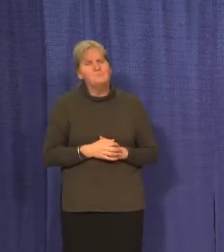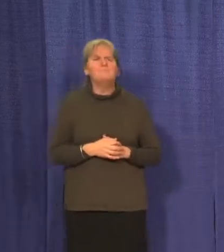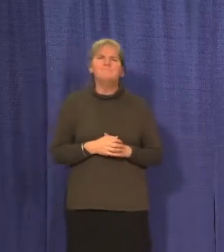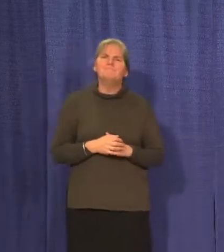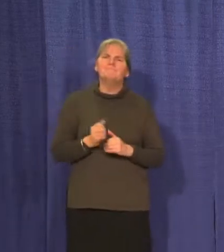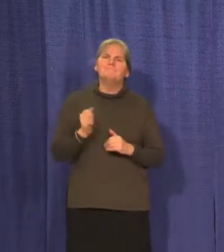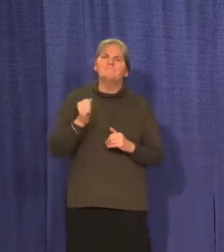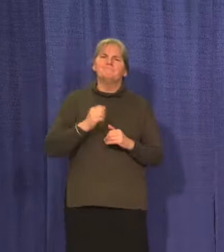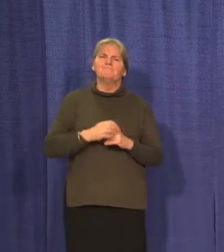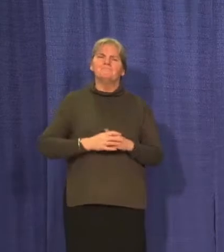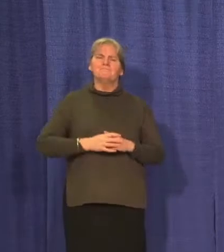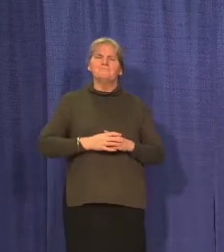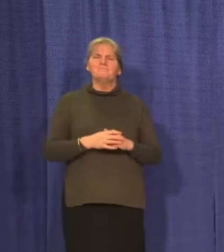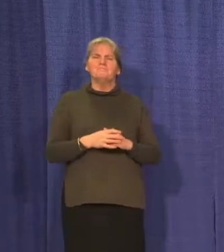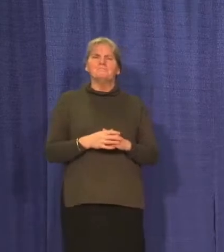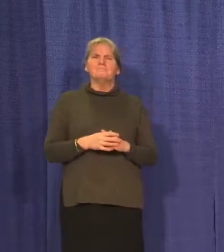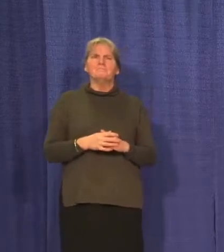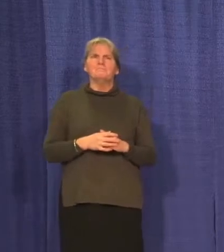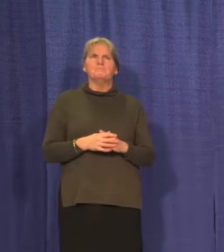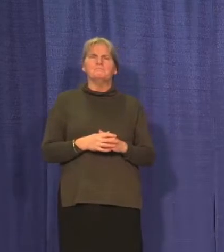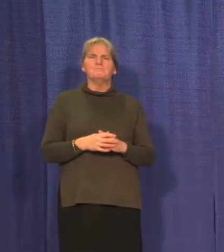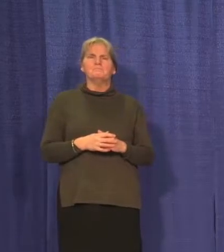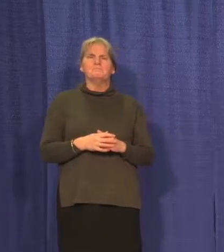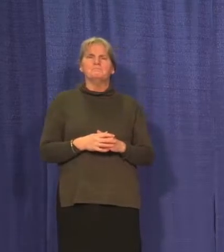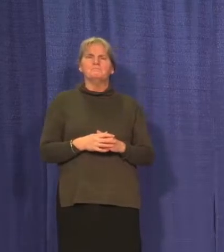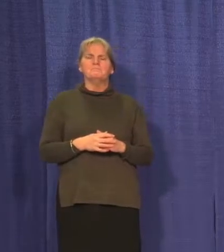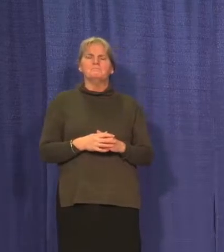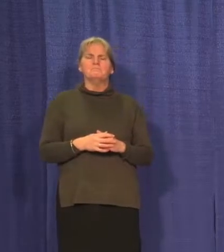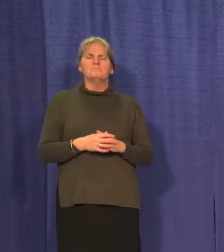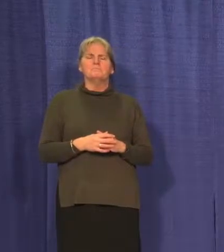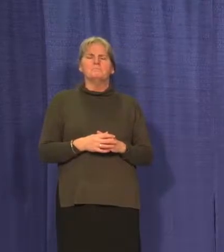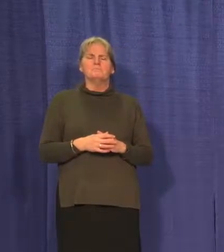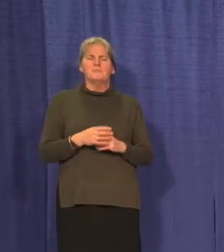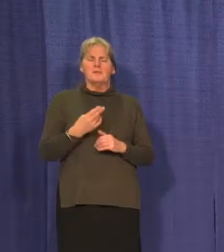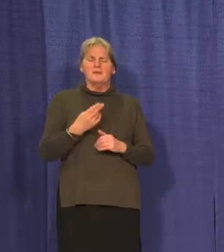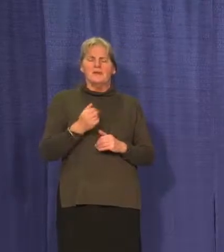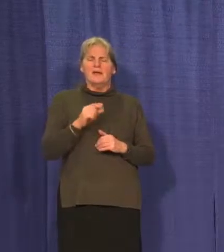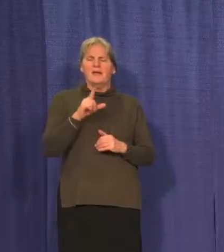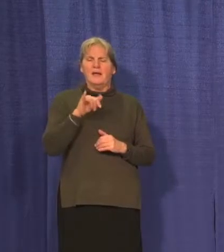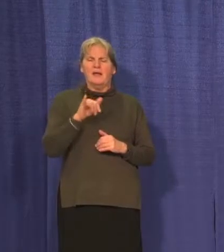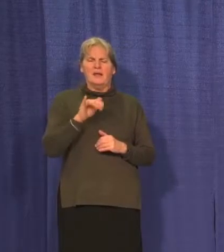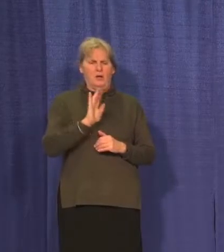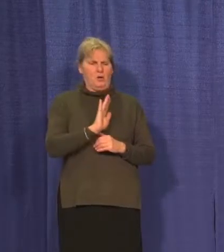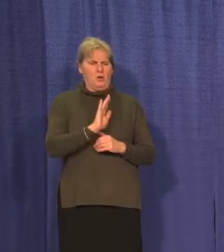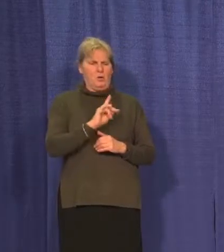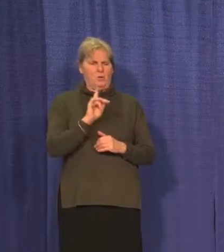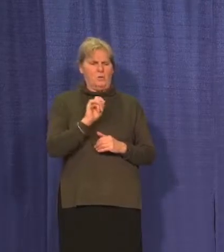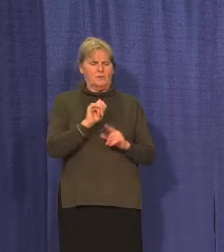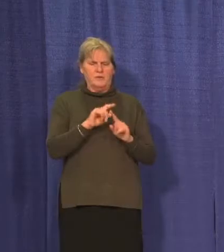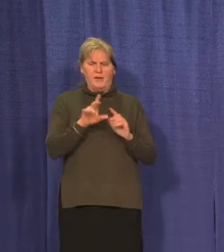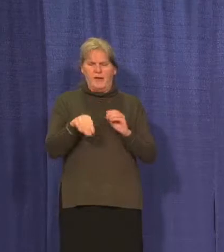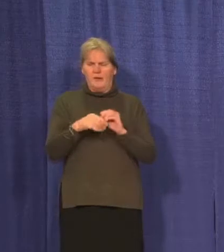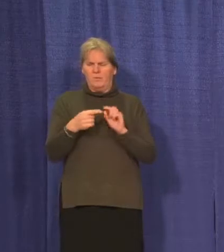Reporter: Thanks. Just to follow-up on one of Haley's questions, just sort of